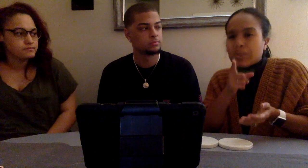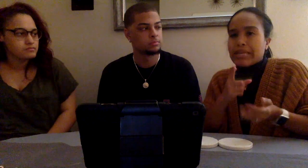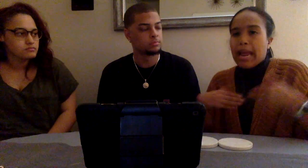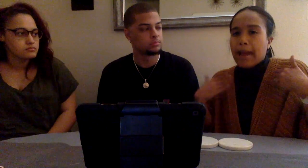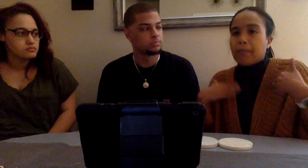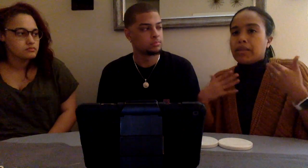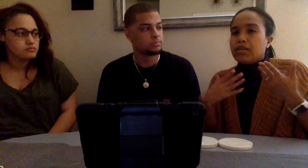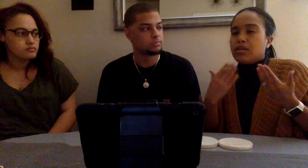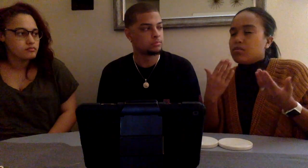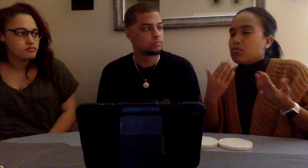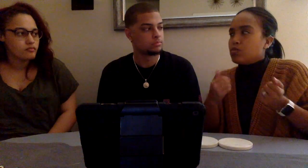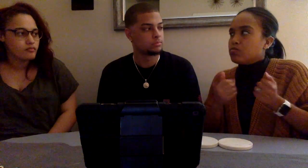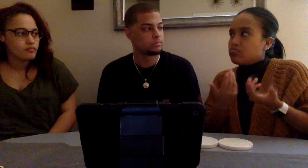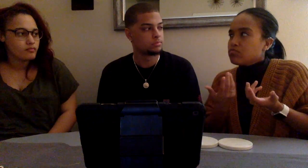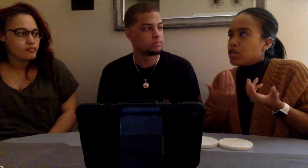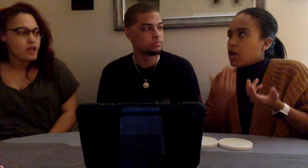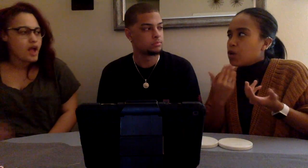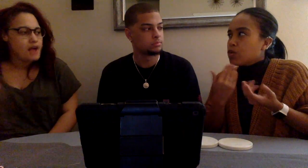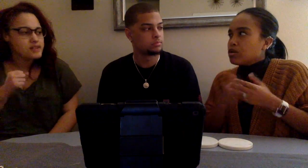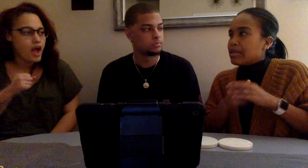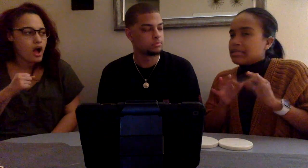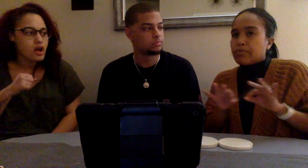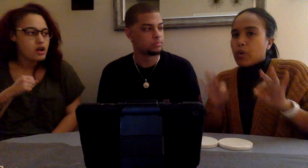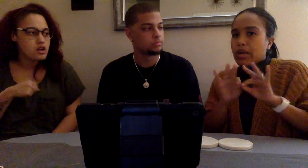truly happy. You know? It's important.